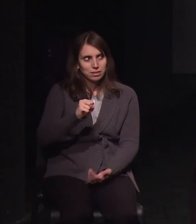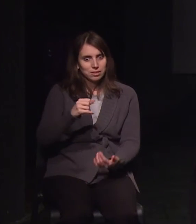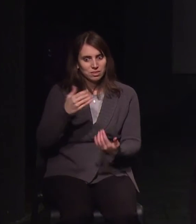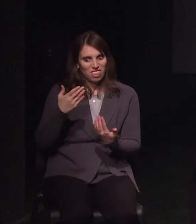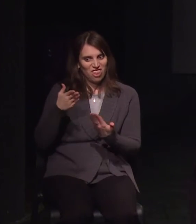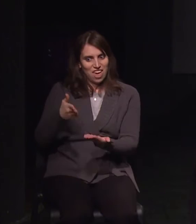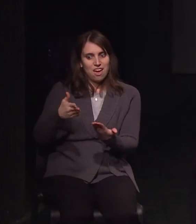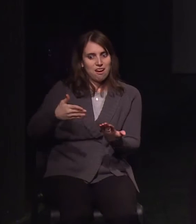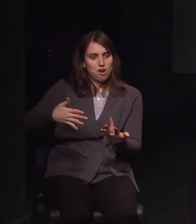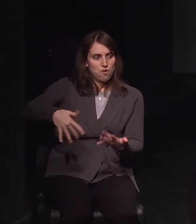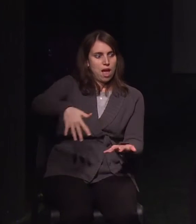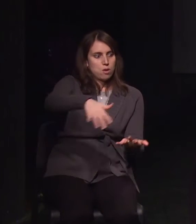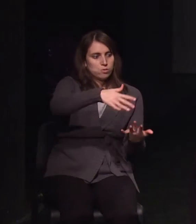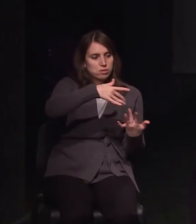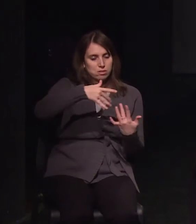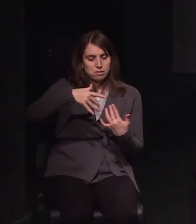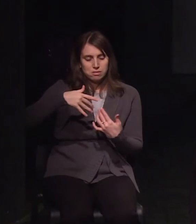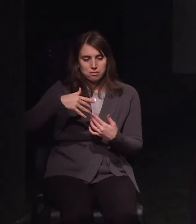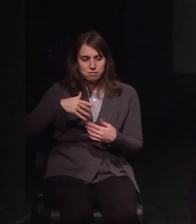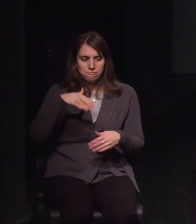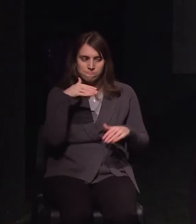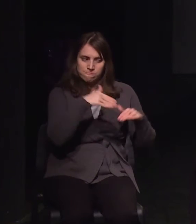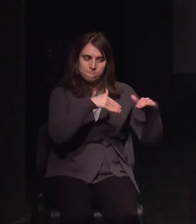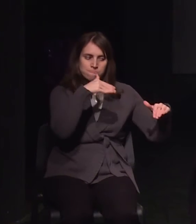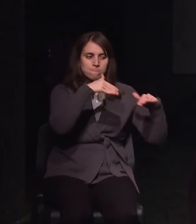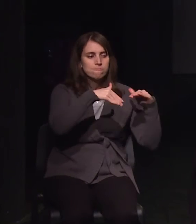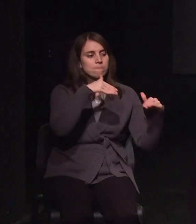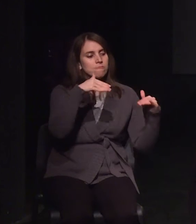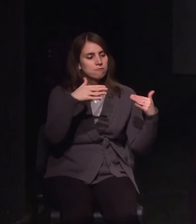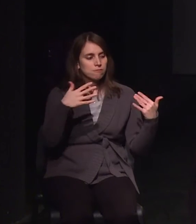of the genius in the house type situation.